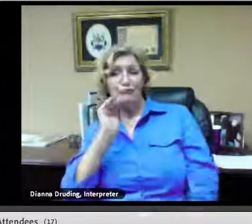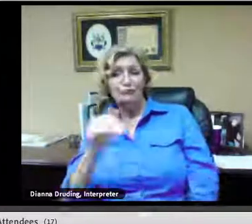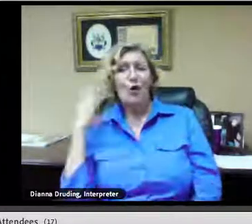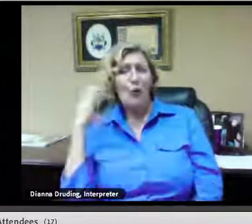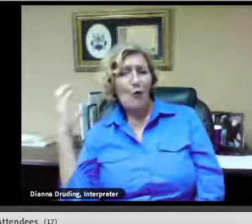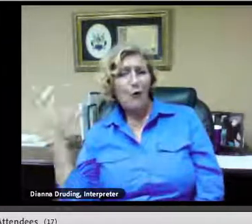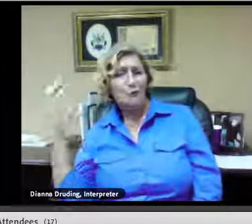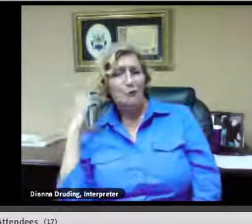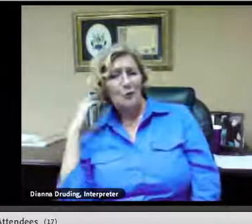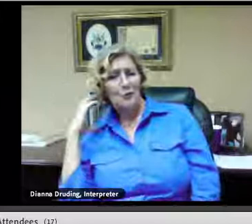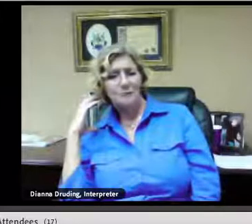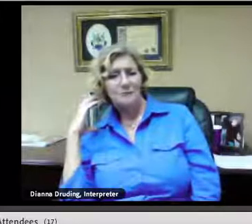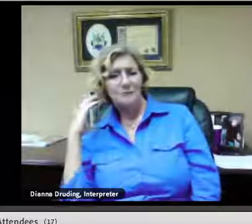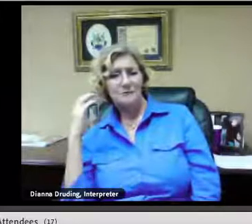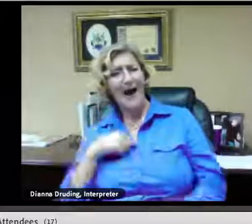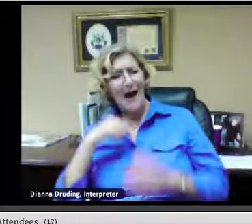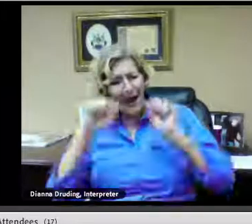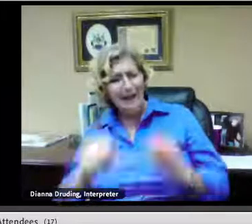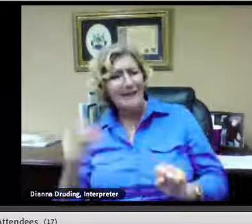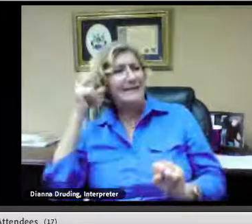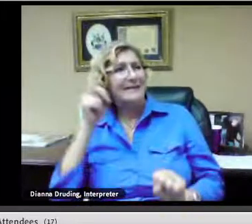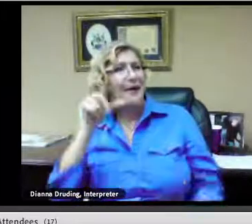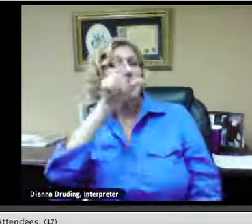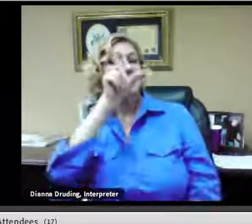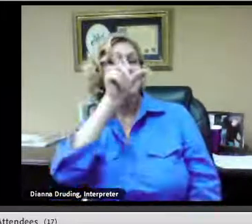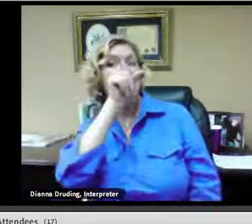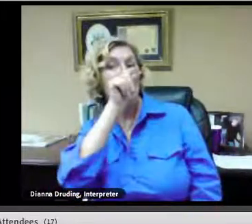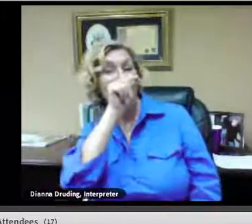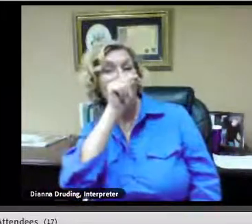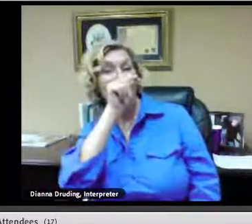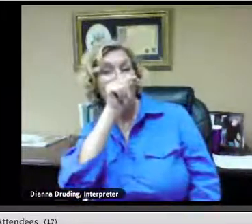And I just thought, "Oh, my gosh. That's so wonderful."